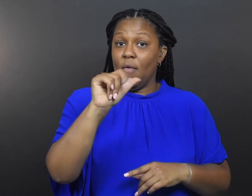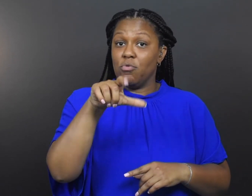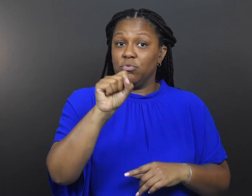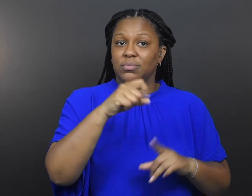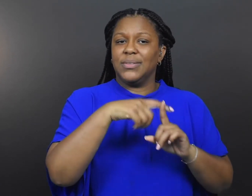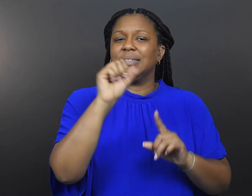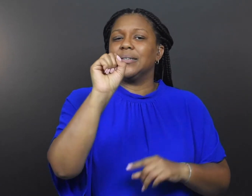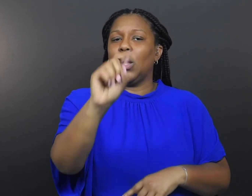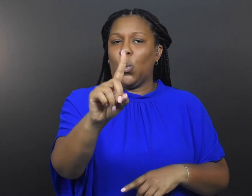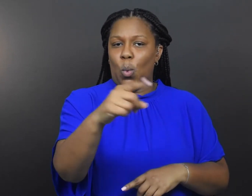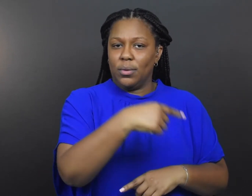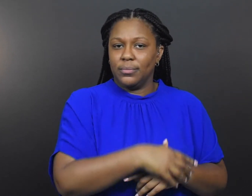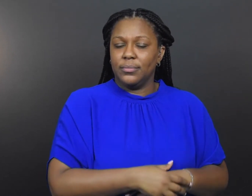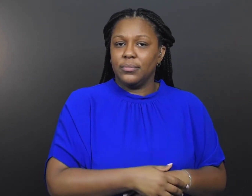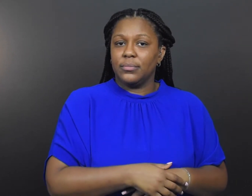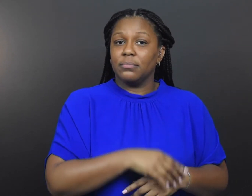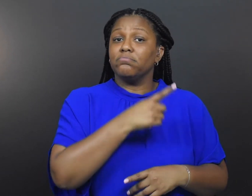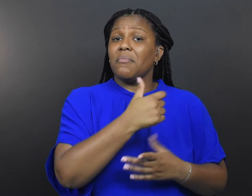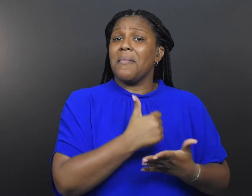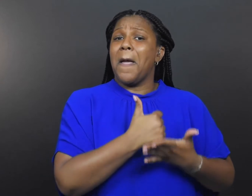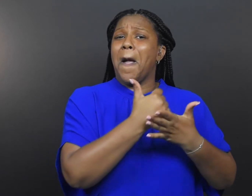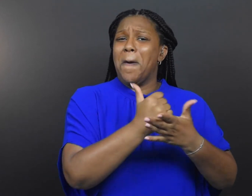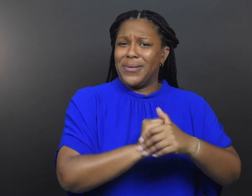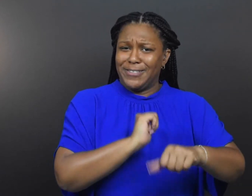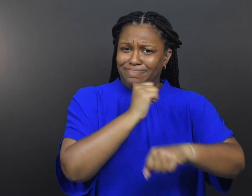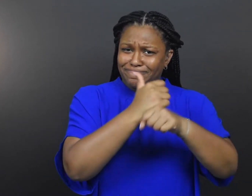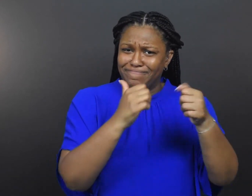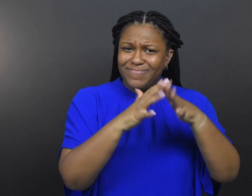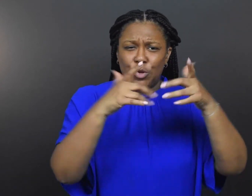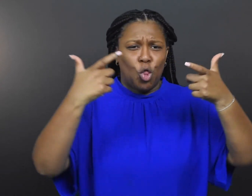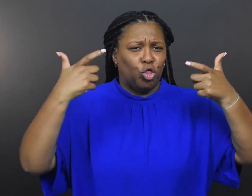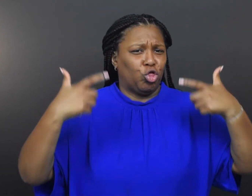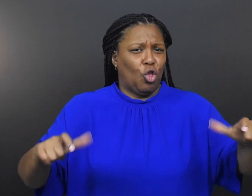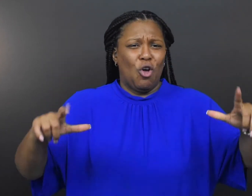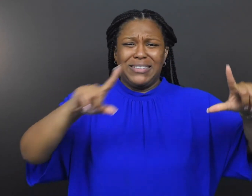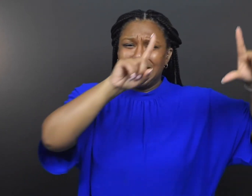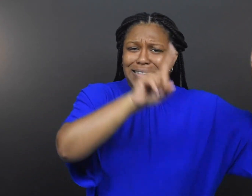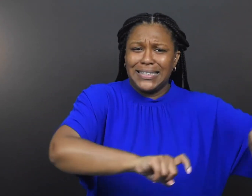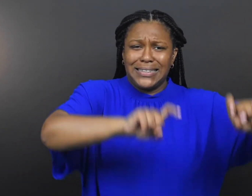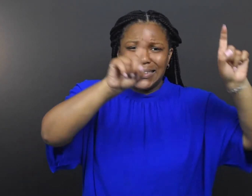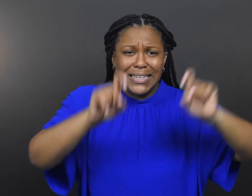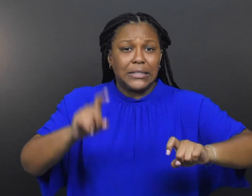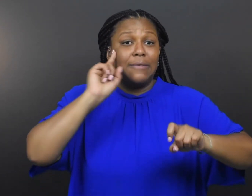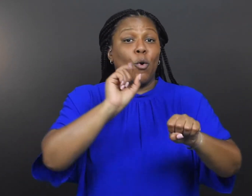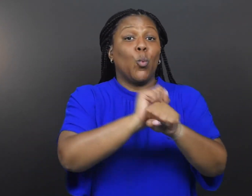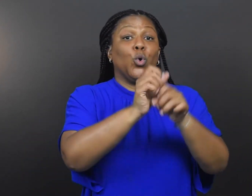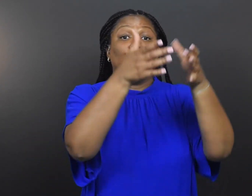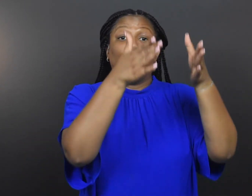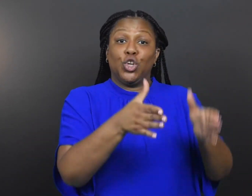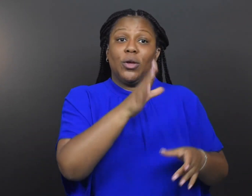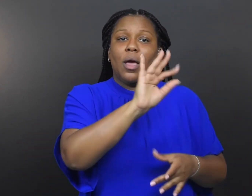she helped set up large-scale testing for workers and their close contacts—about